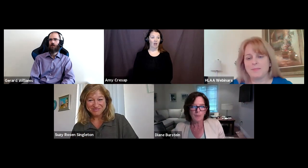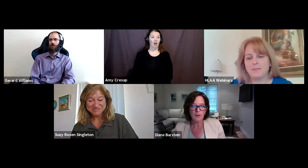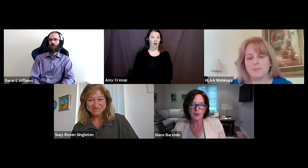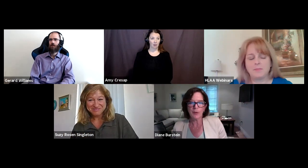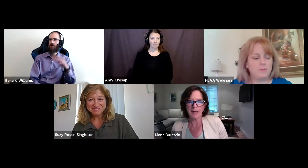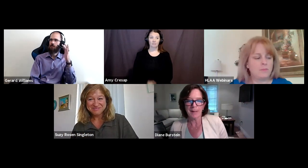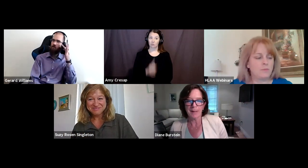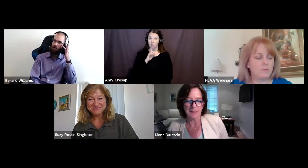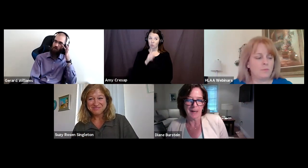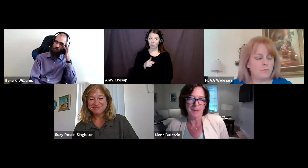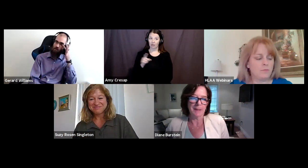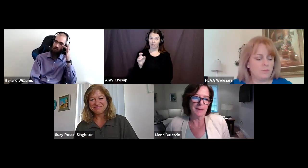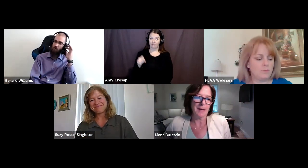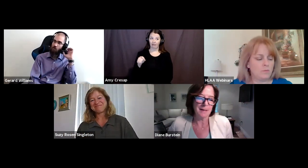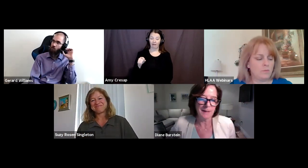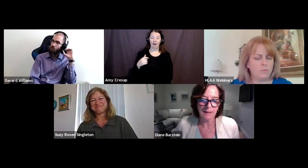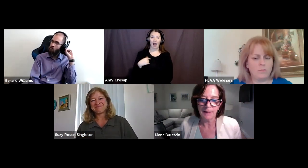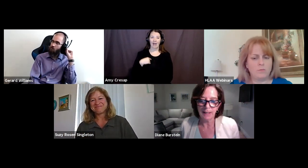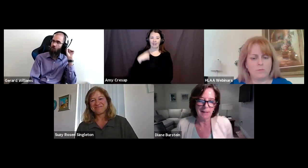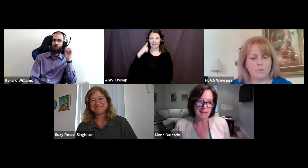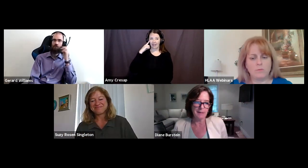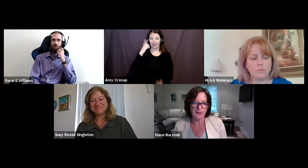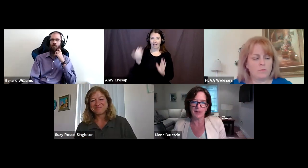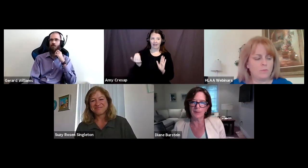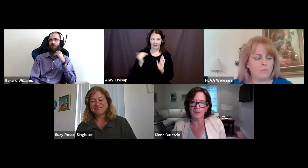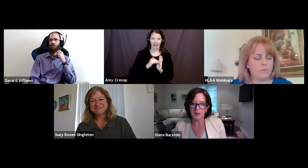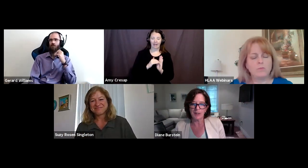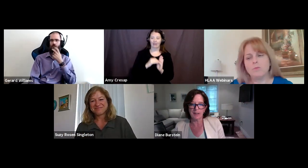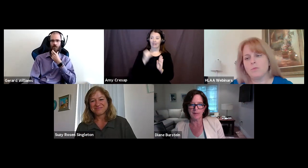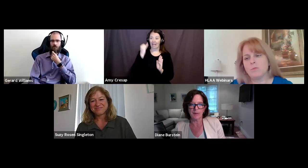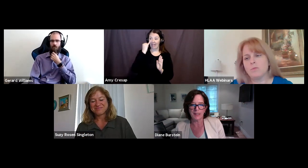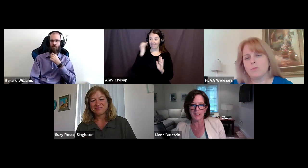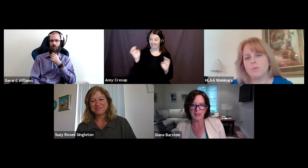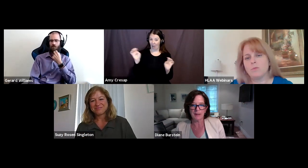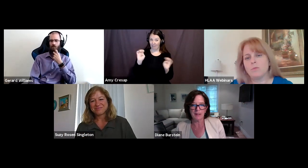Sure. I think again that if it's emergency information